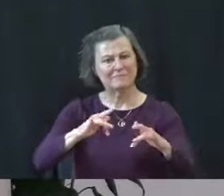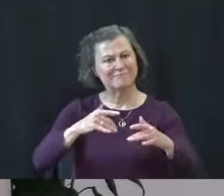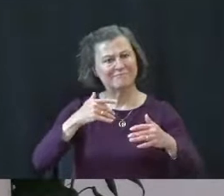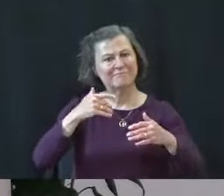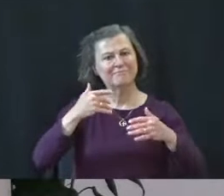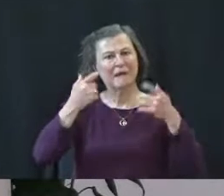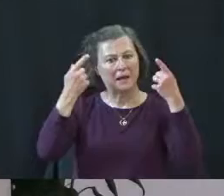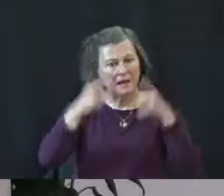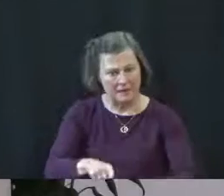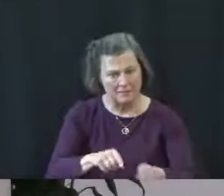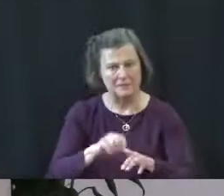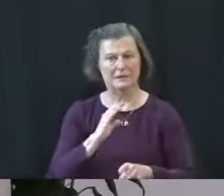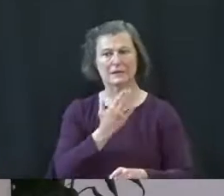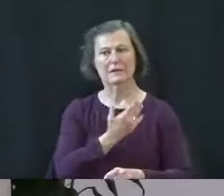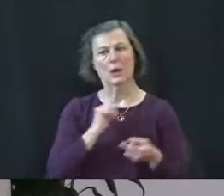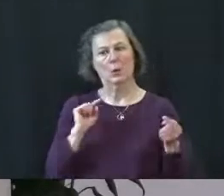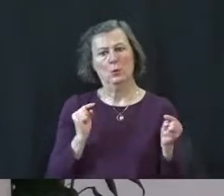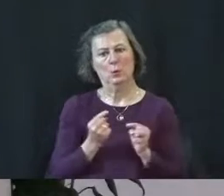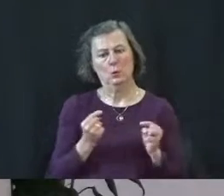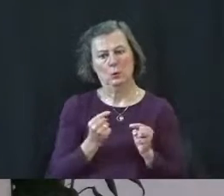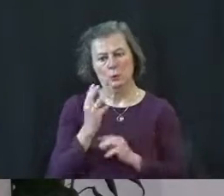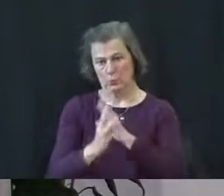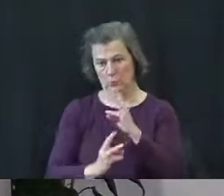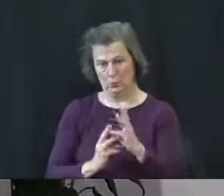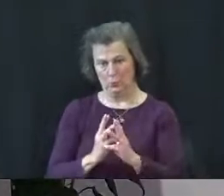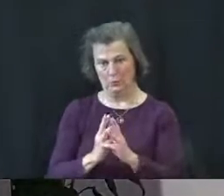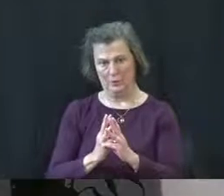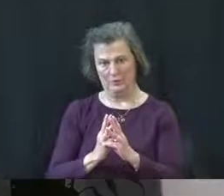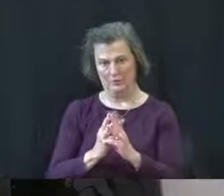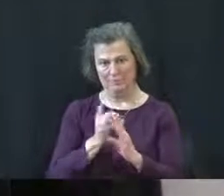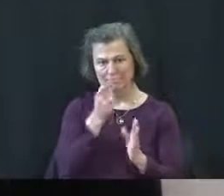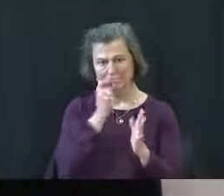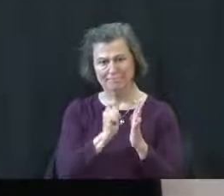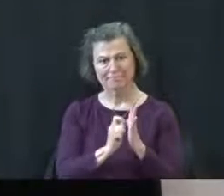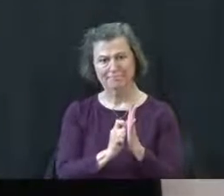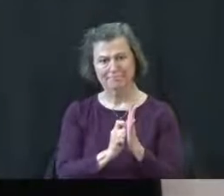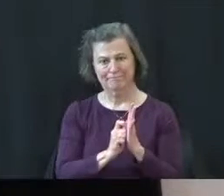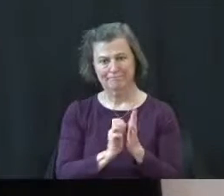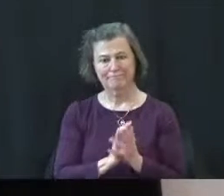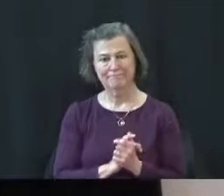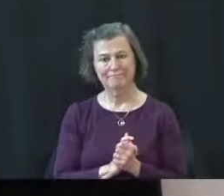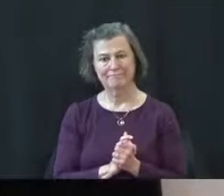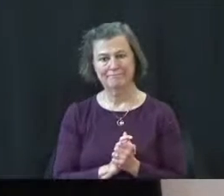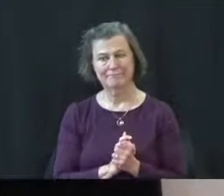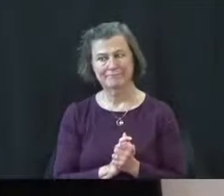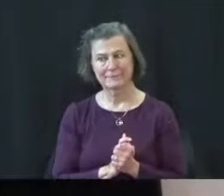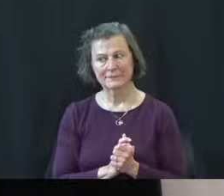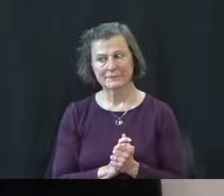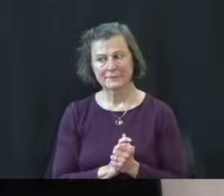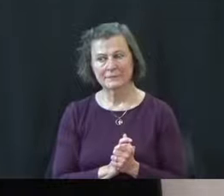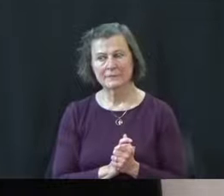May it be so.